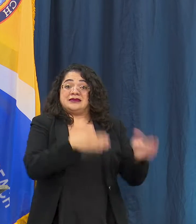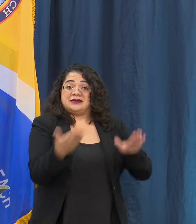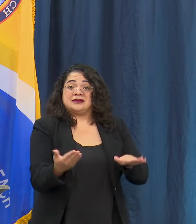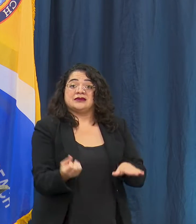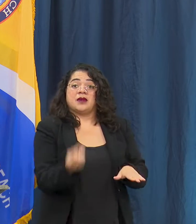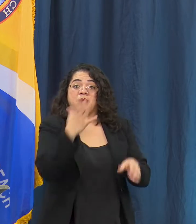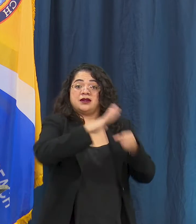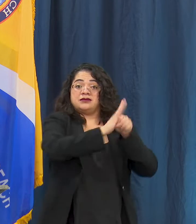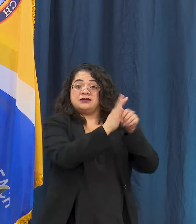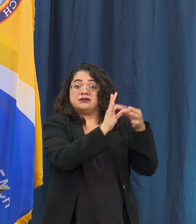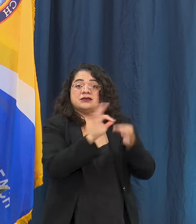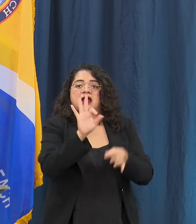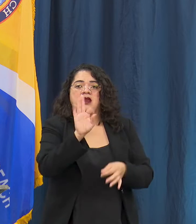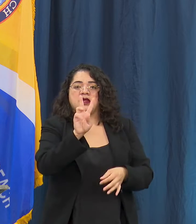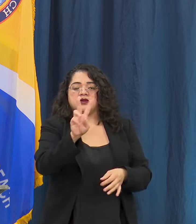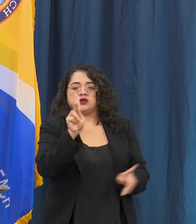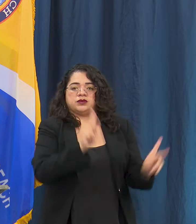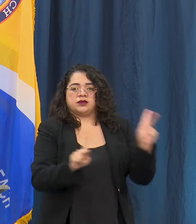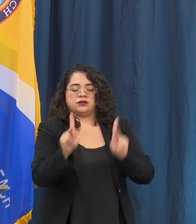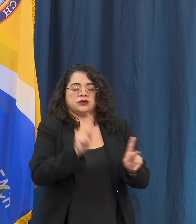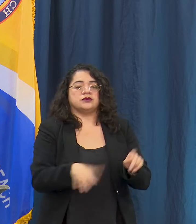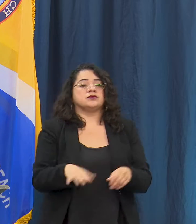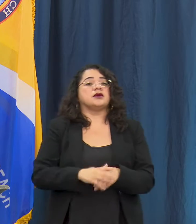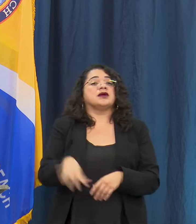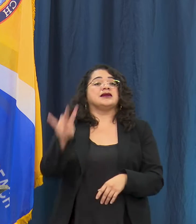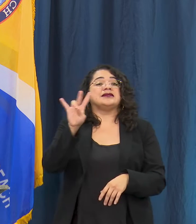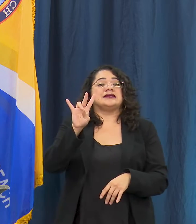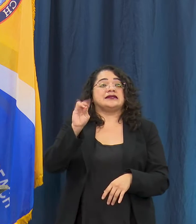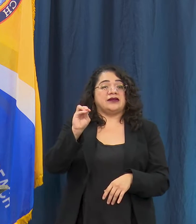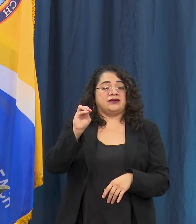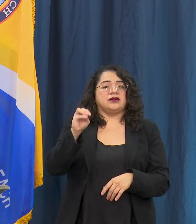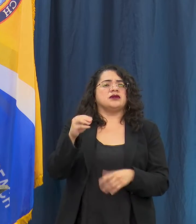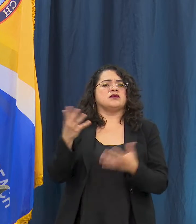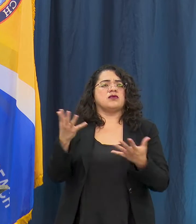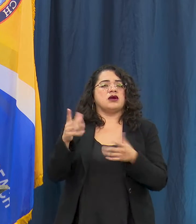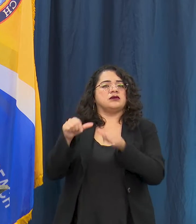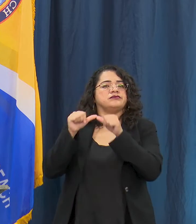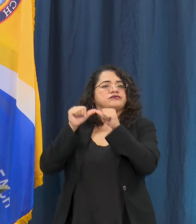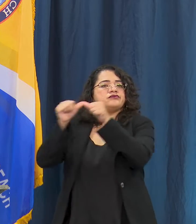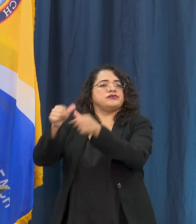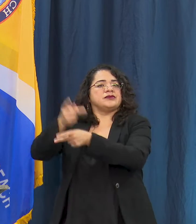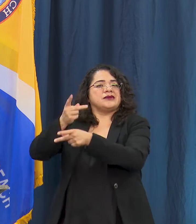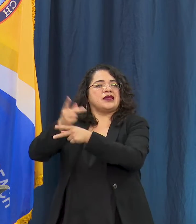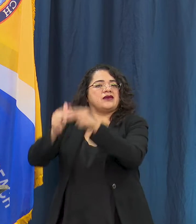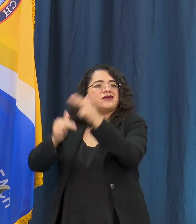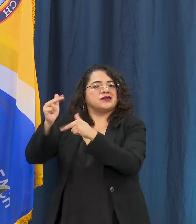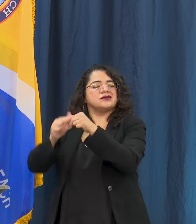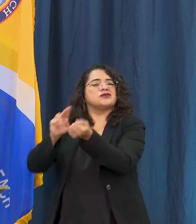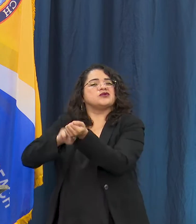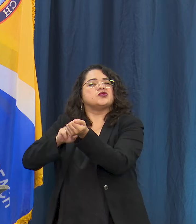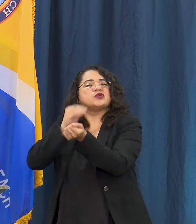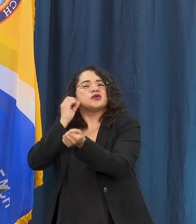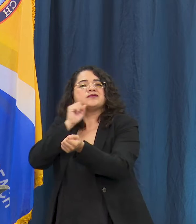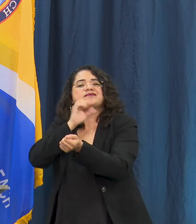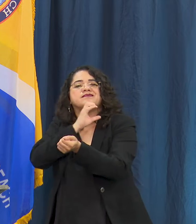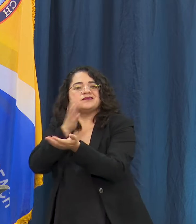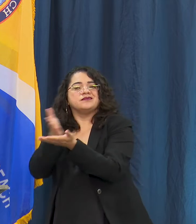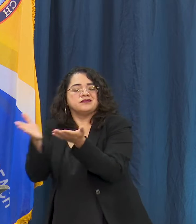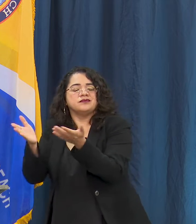Long Beach. 70 have been associated with long-term care facilities. In days, COVID-19